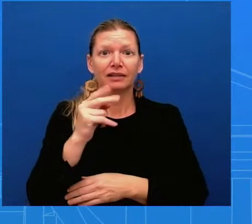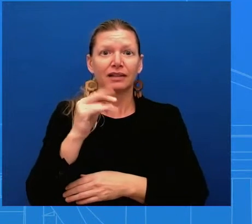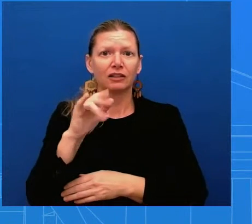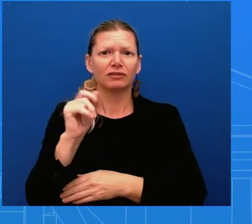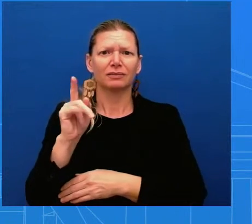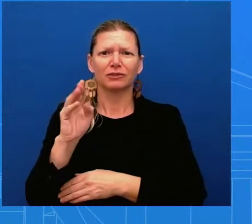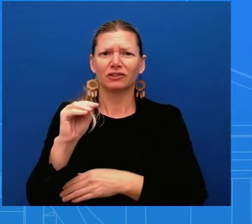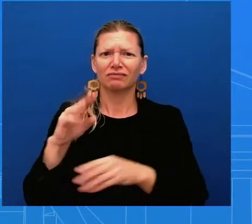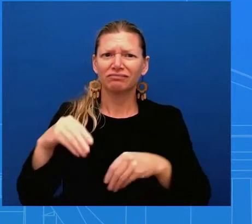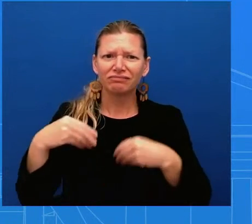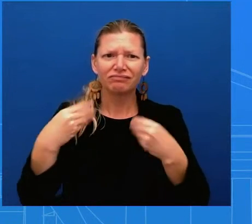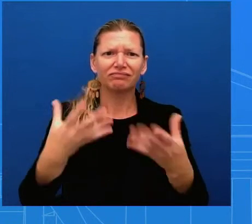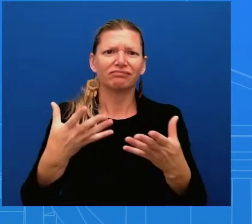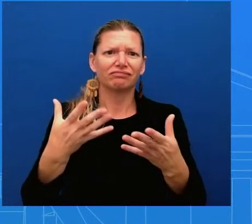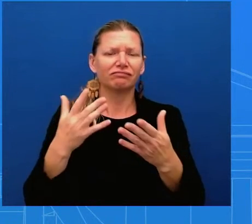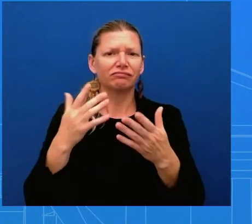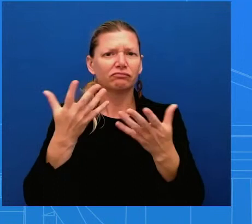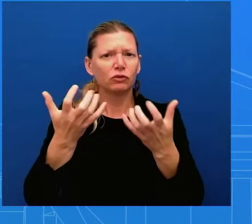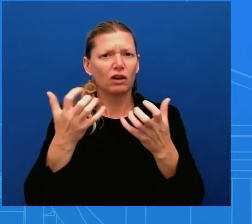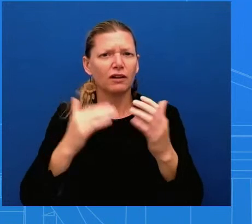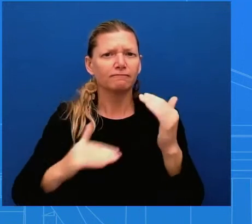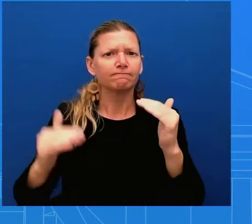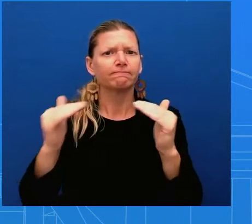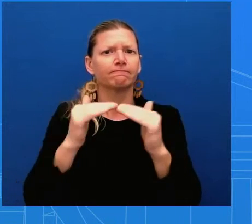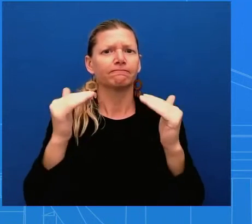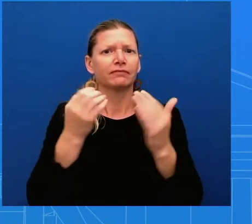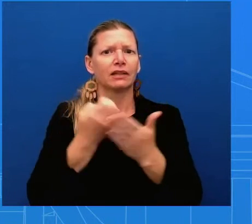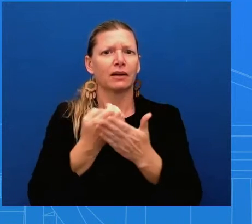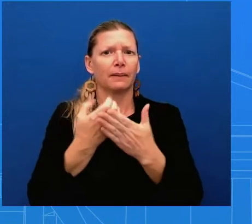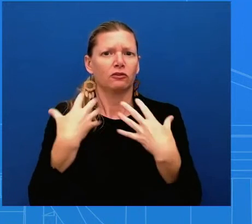including historic AA and NHPI small-business growth.